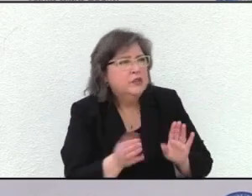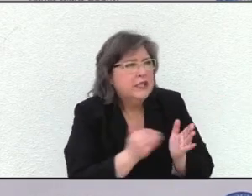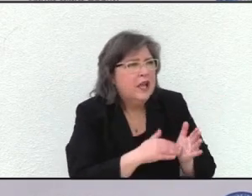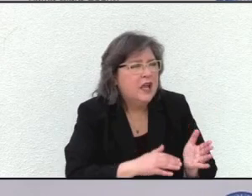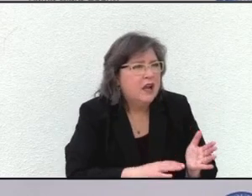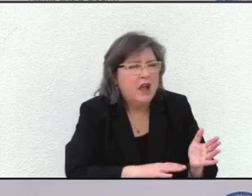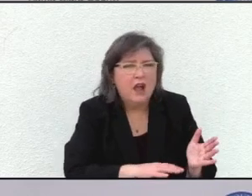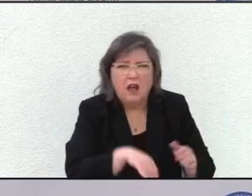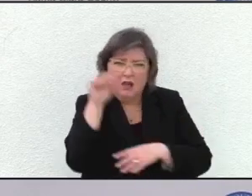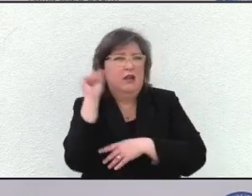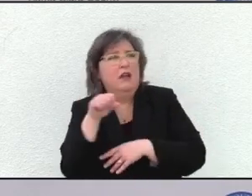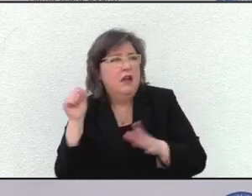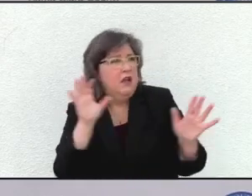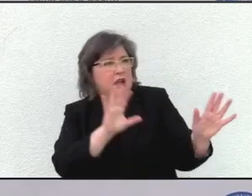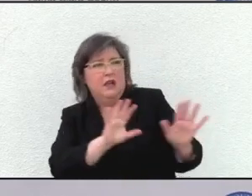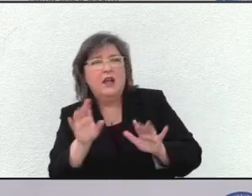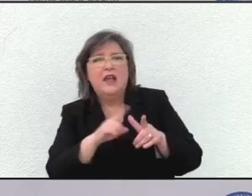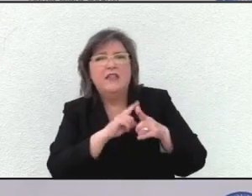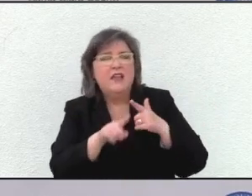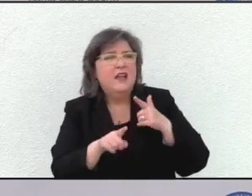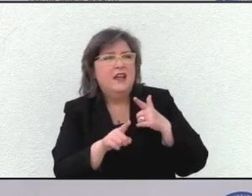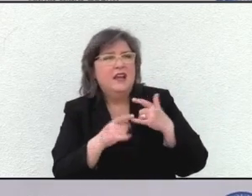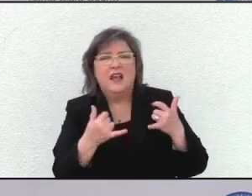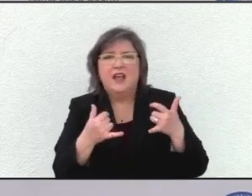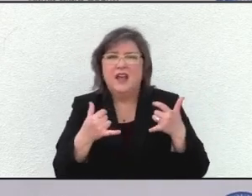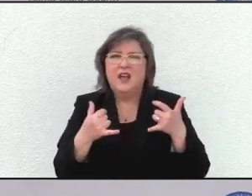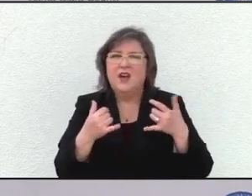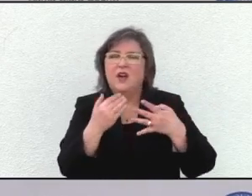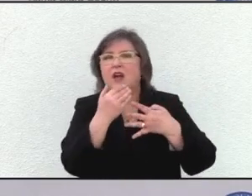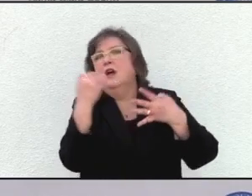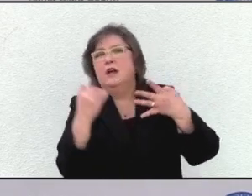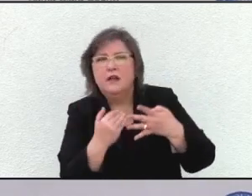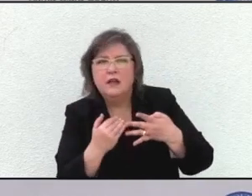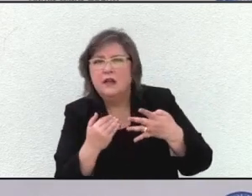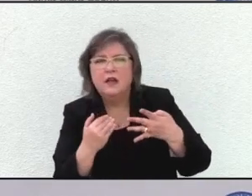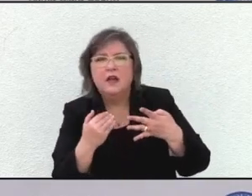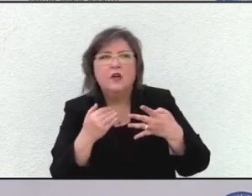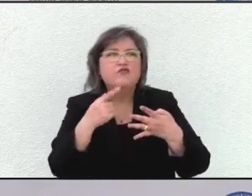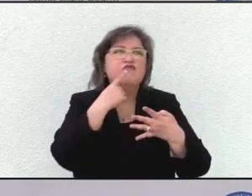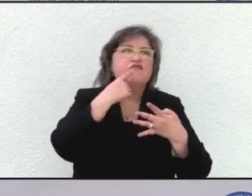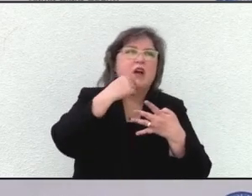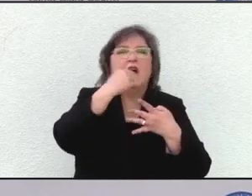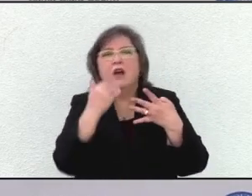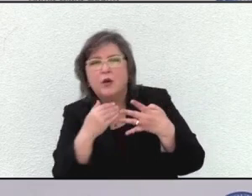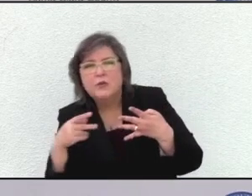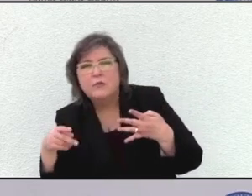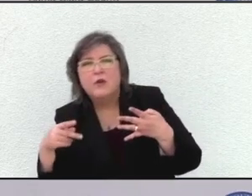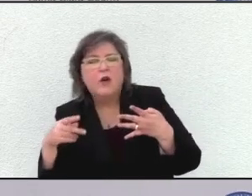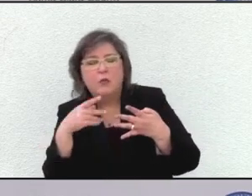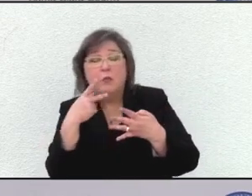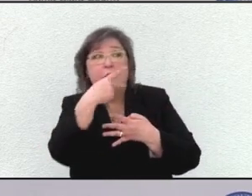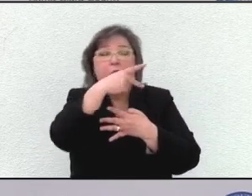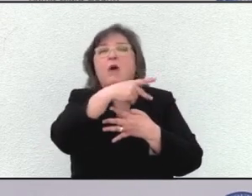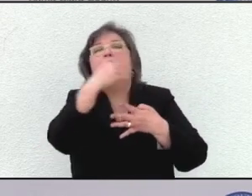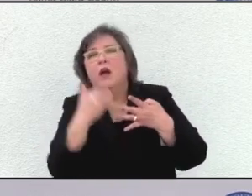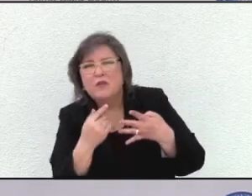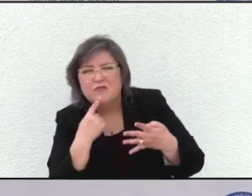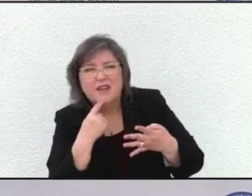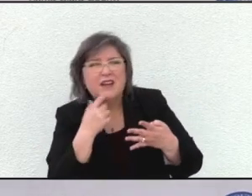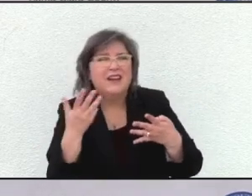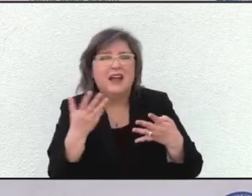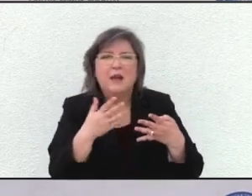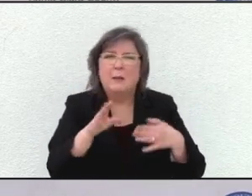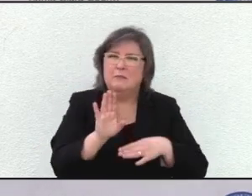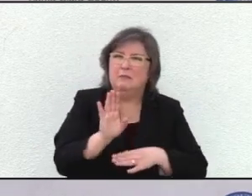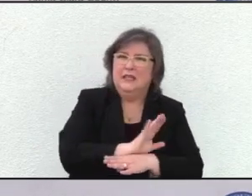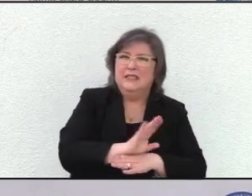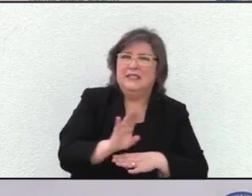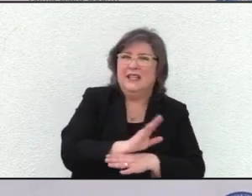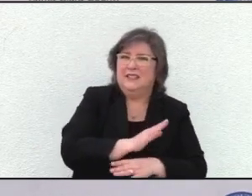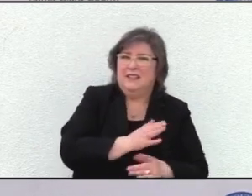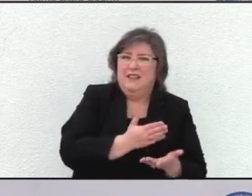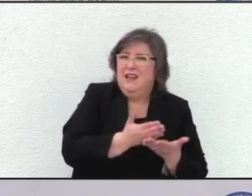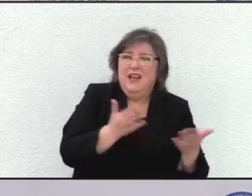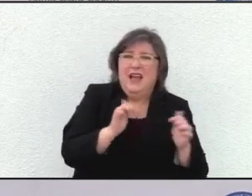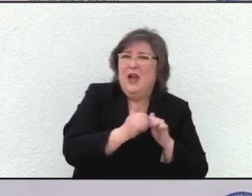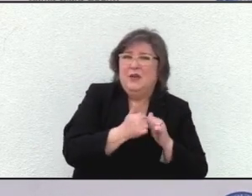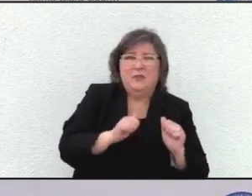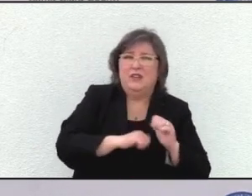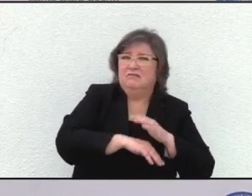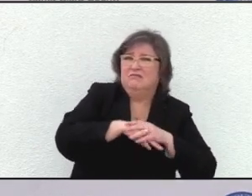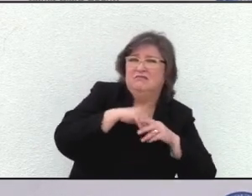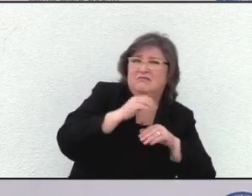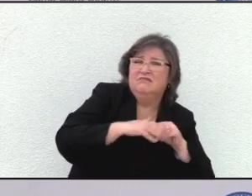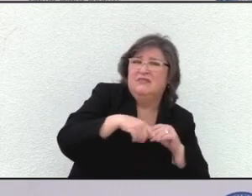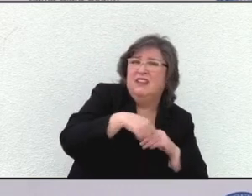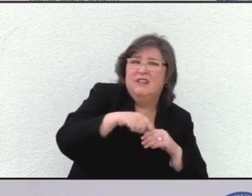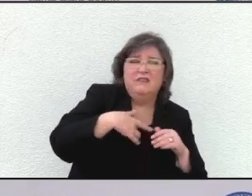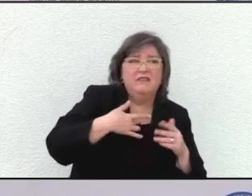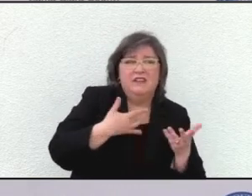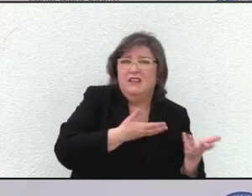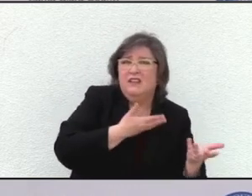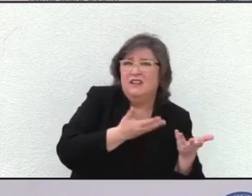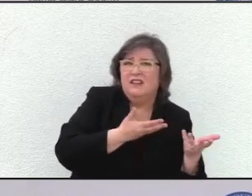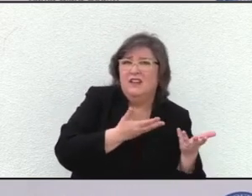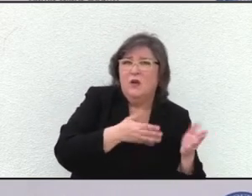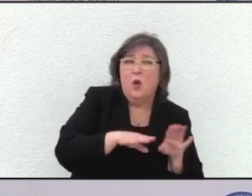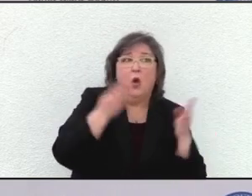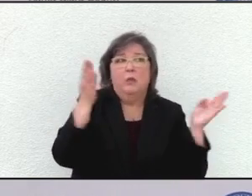I can start, so the question was uh you know, what assurance can we give especially